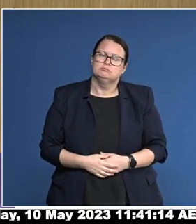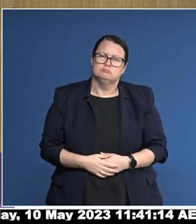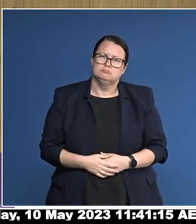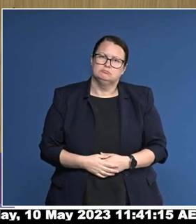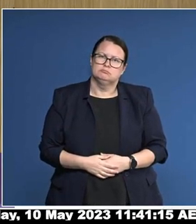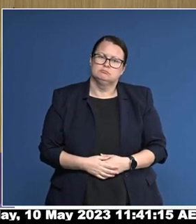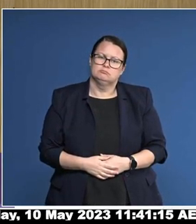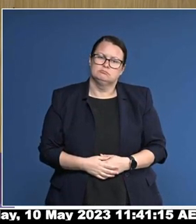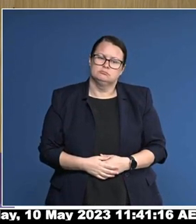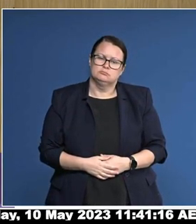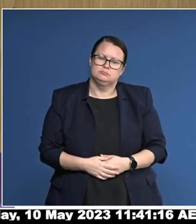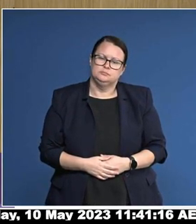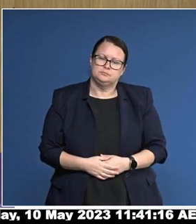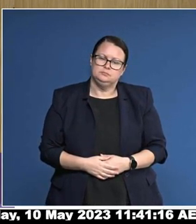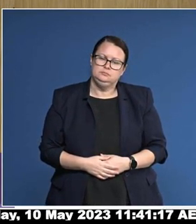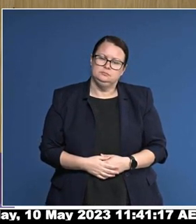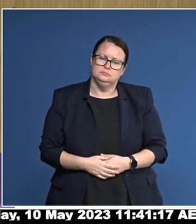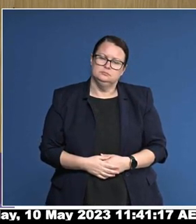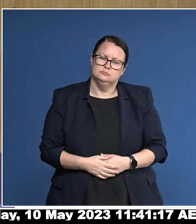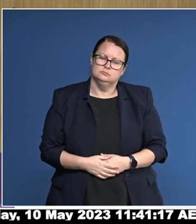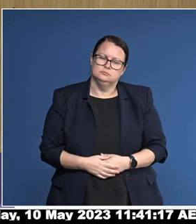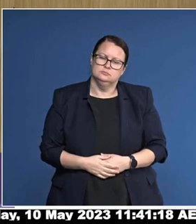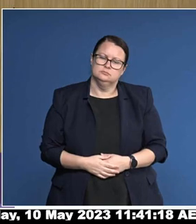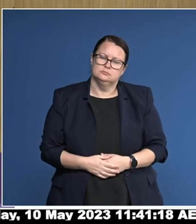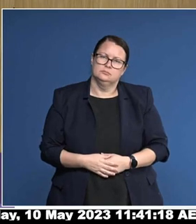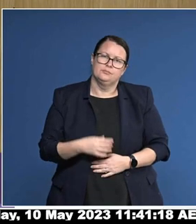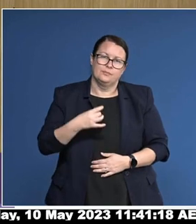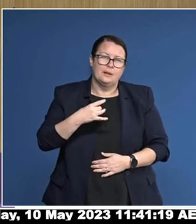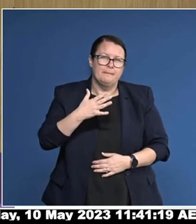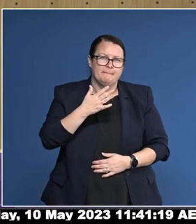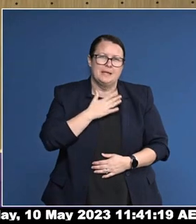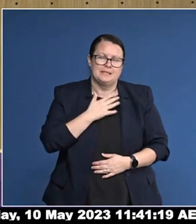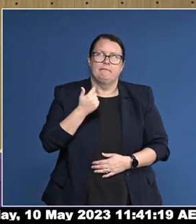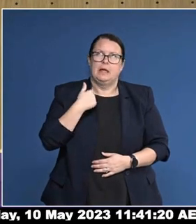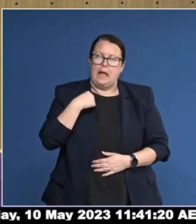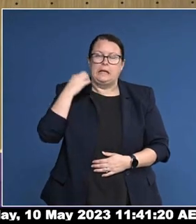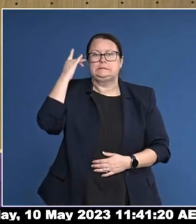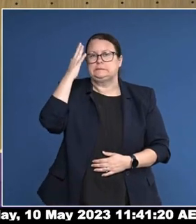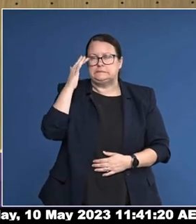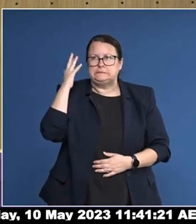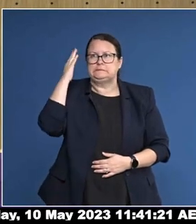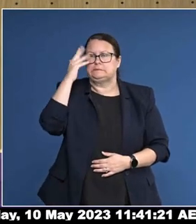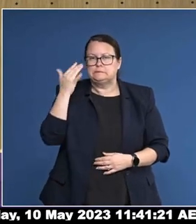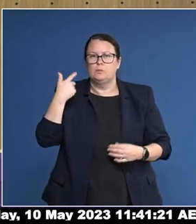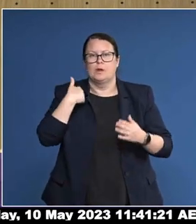I've reflected on that in looking at the statement and the materials.